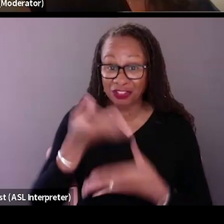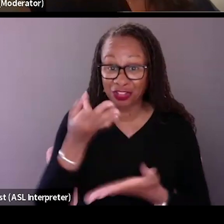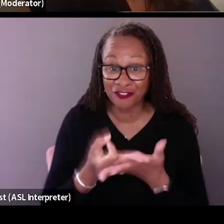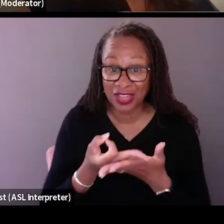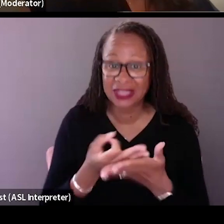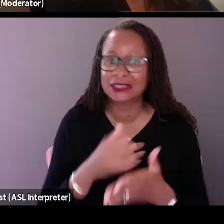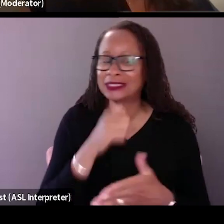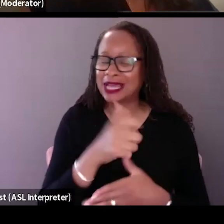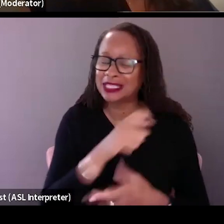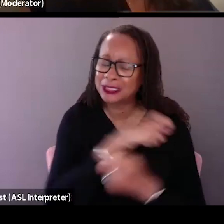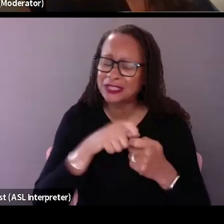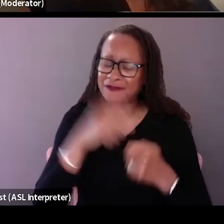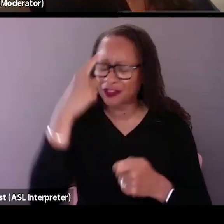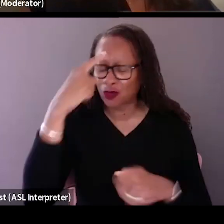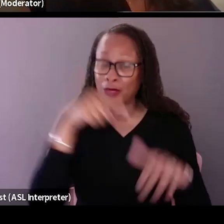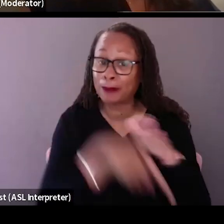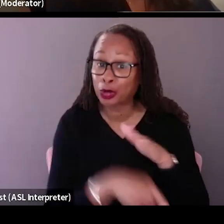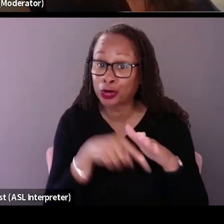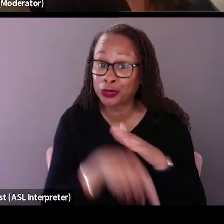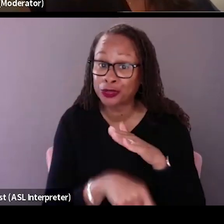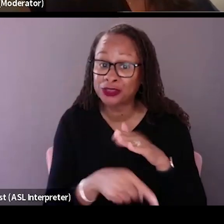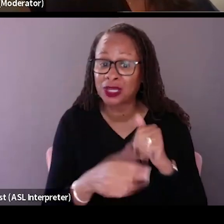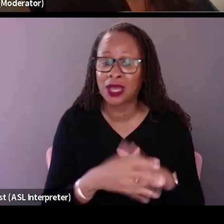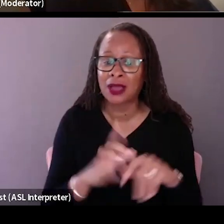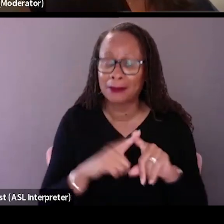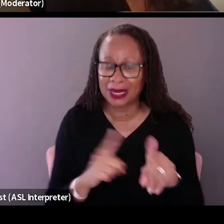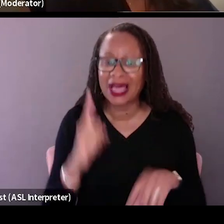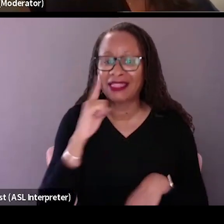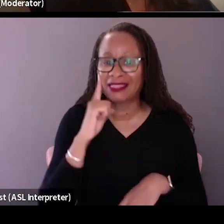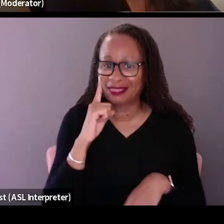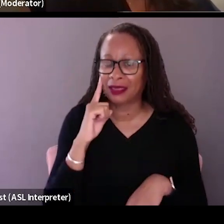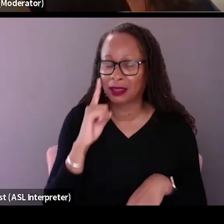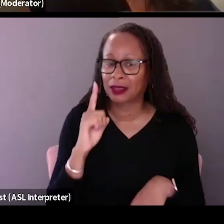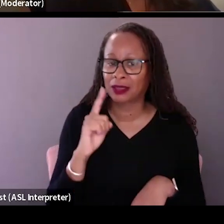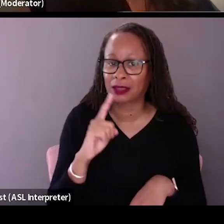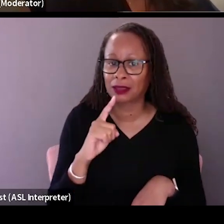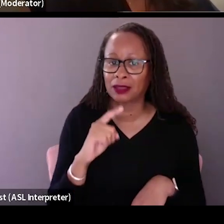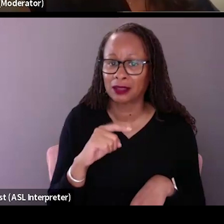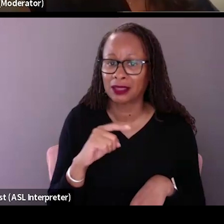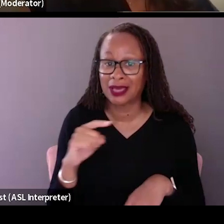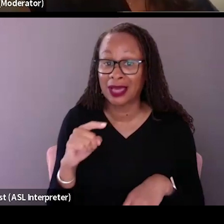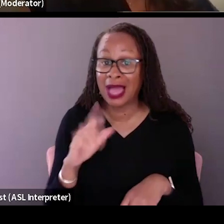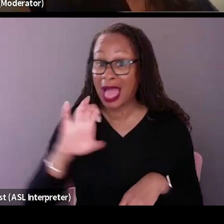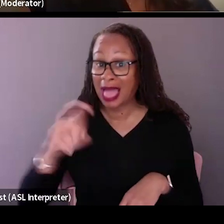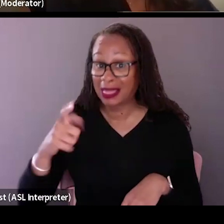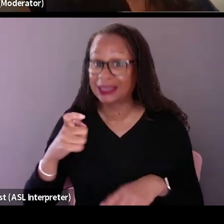I think Alec pulled the triggers, but I do feel like there's something that happened after